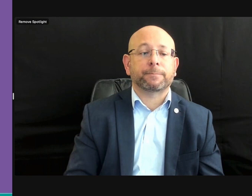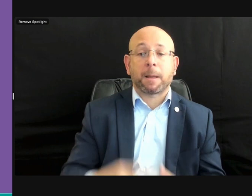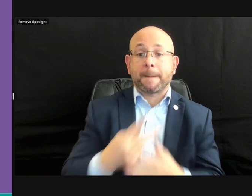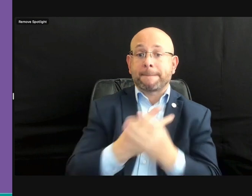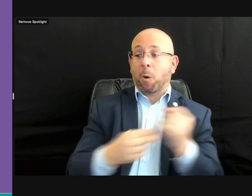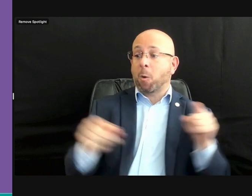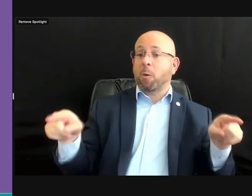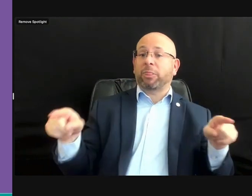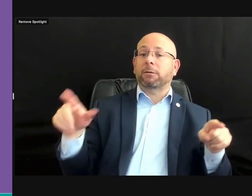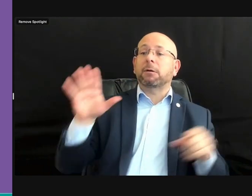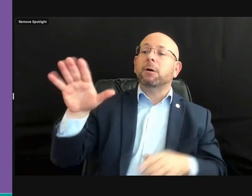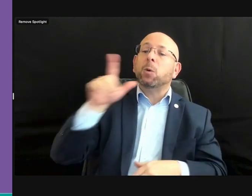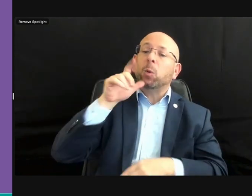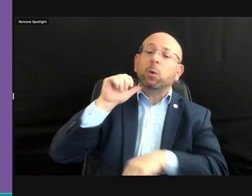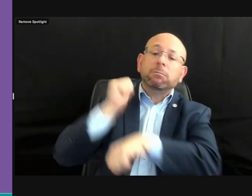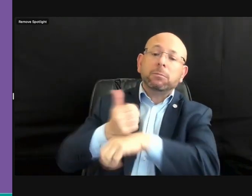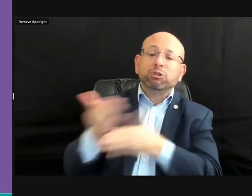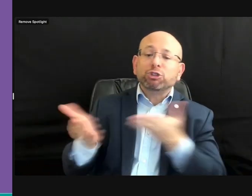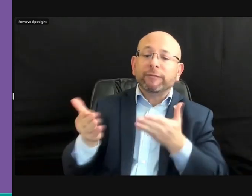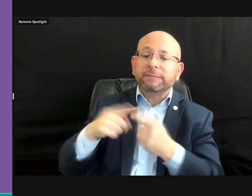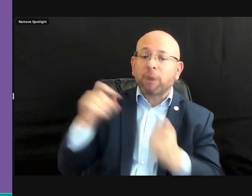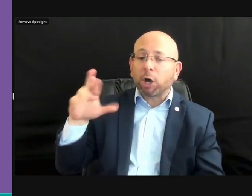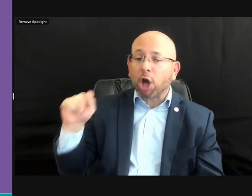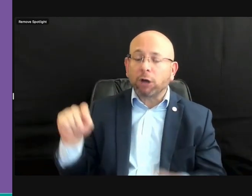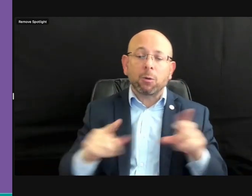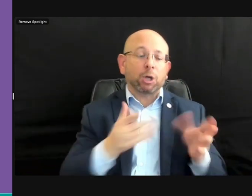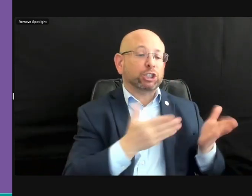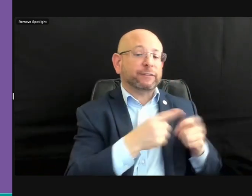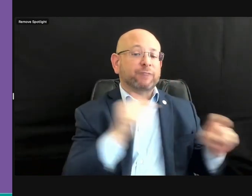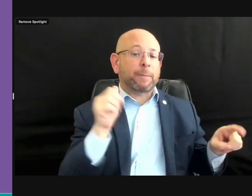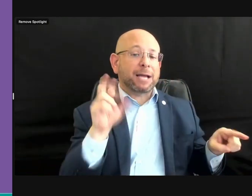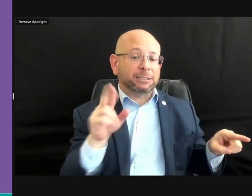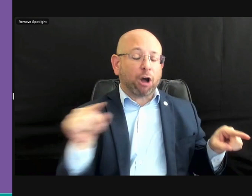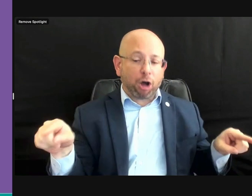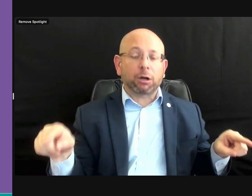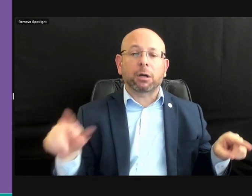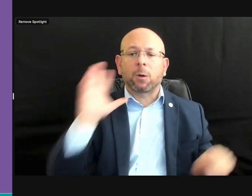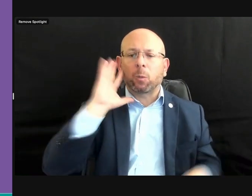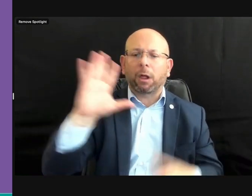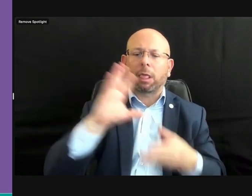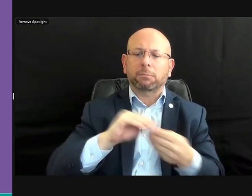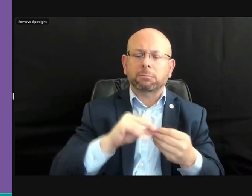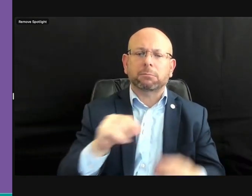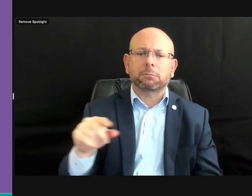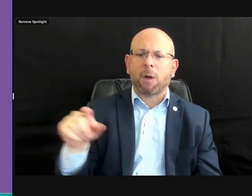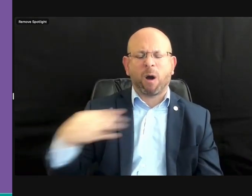So we want to clarify between the two and the types of accuracy. Now, those companies who provide services